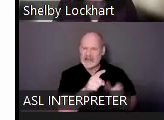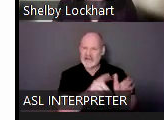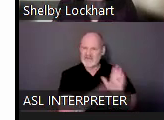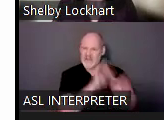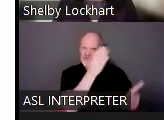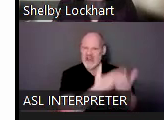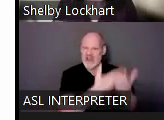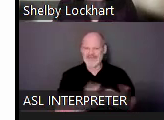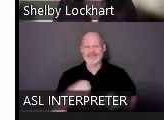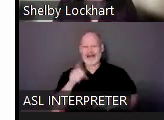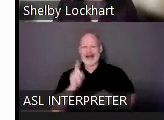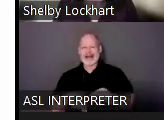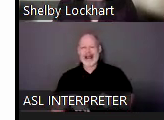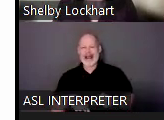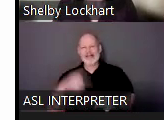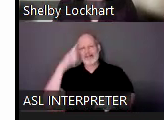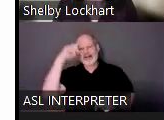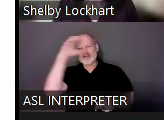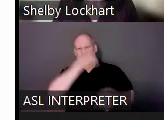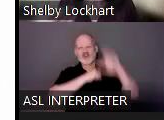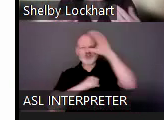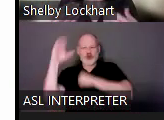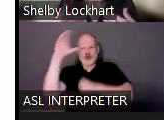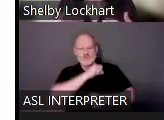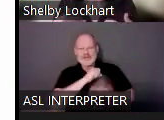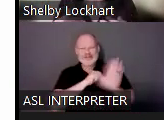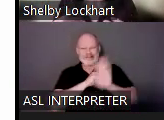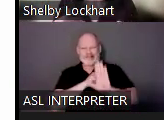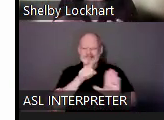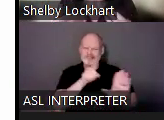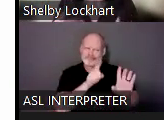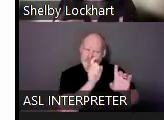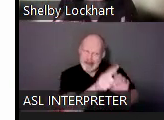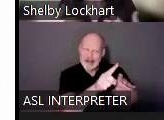it that they're making those choices and then look at my system and my practice and